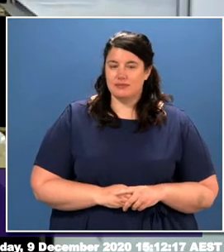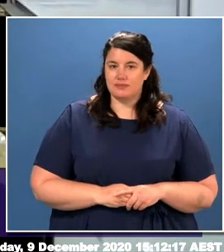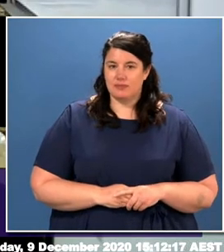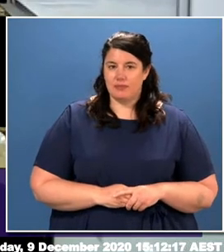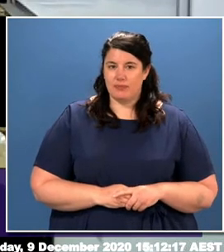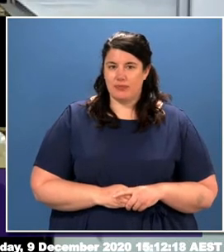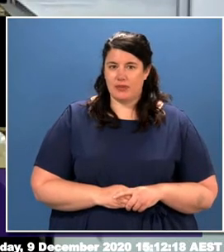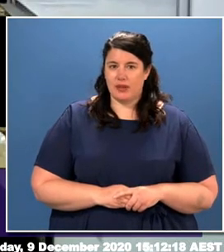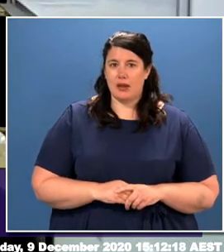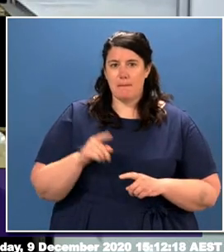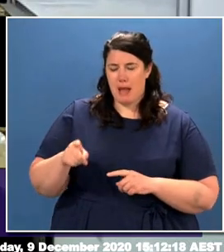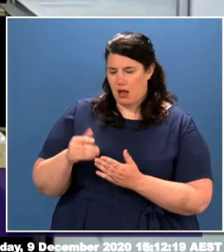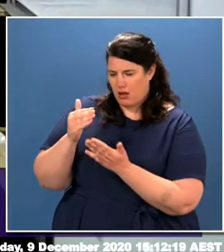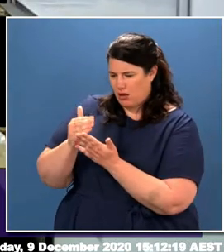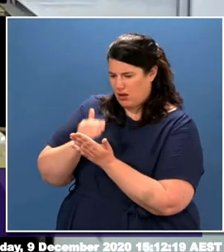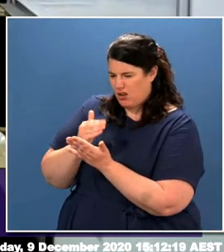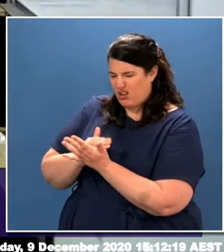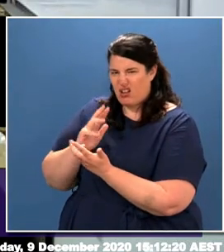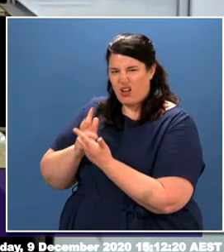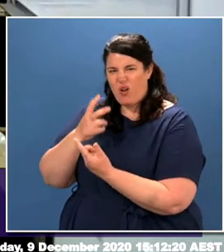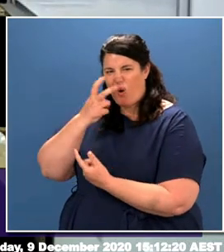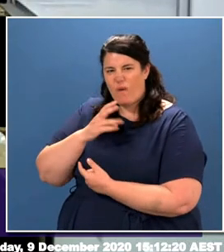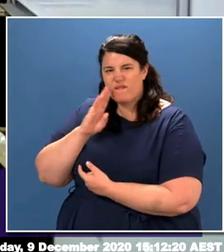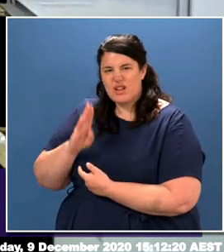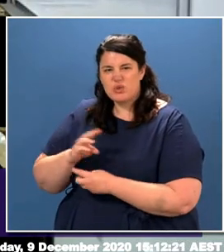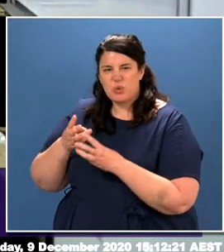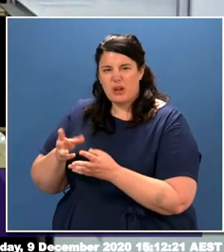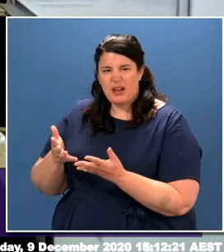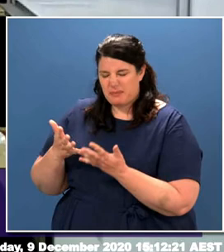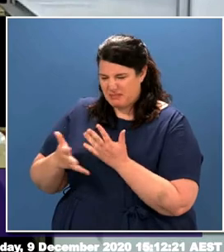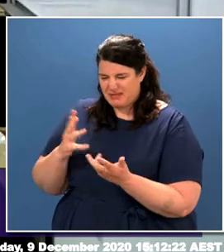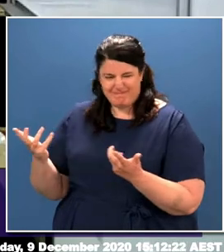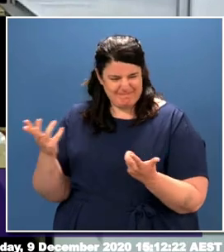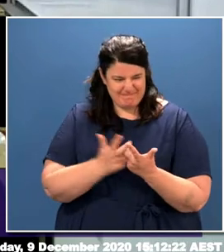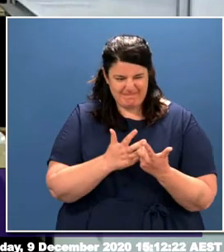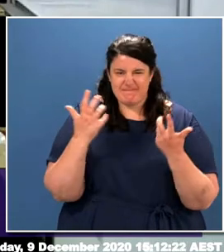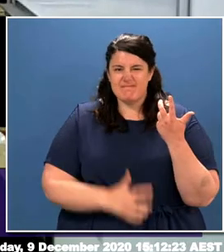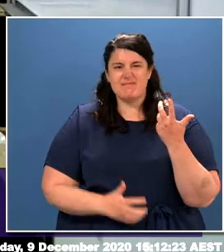structured ideas about work, that itself can be problematic too. Not to mention a complete stranger. And, you know,